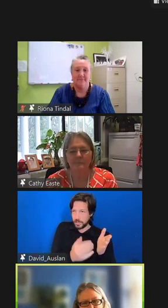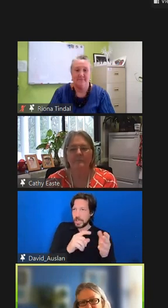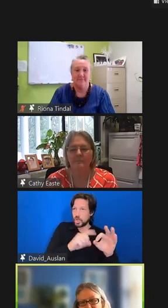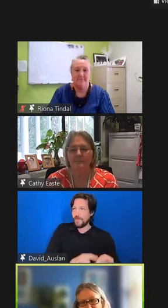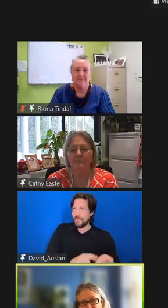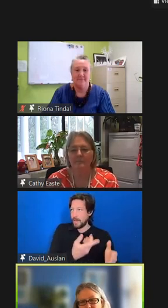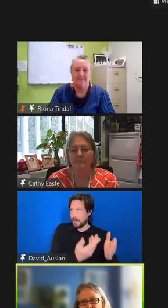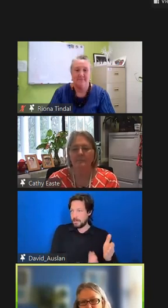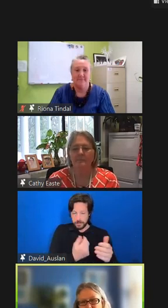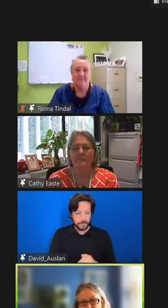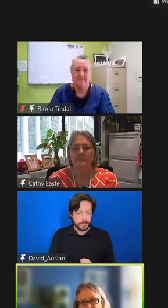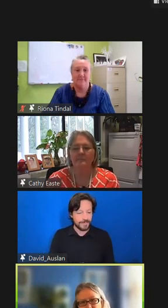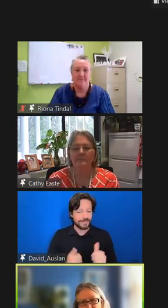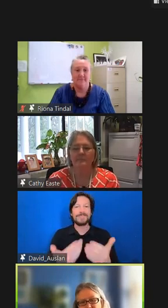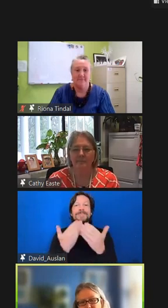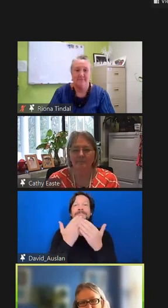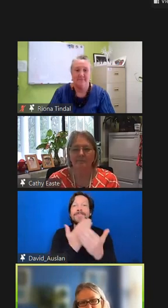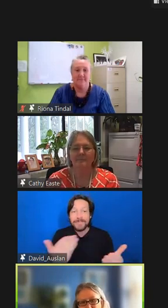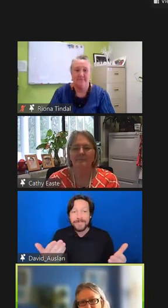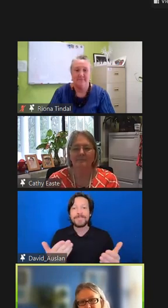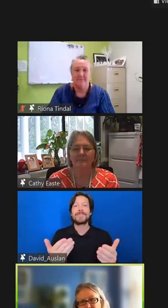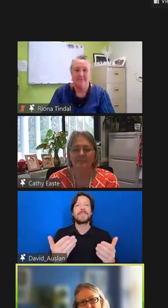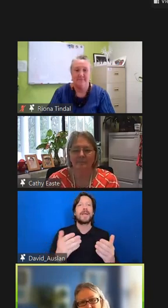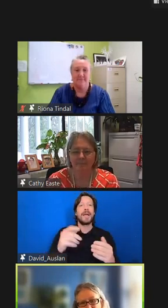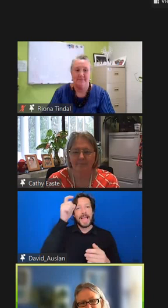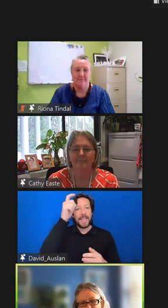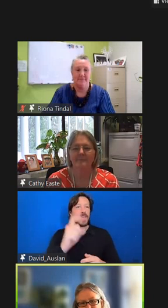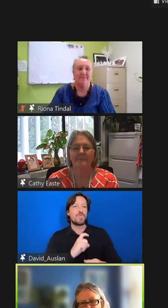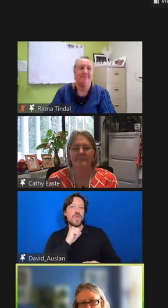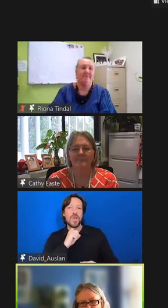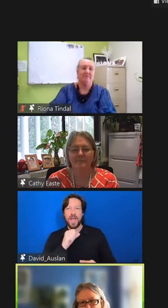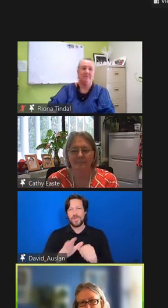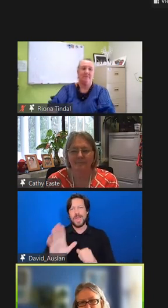So once again, thank you Cathy and Riona for your great presentation. You can see from the wonderful